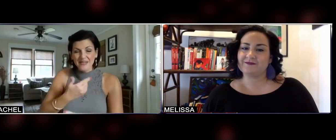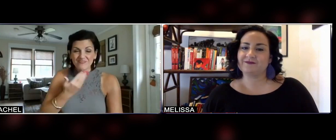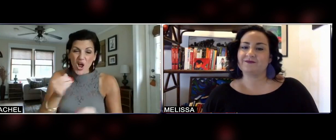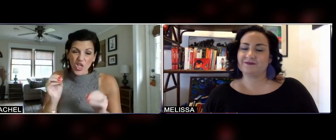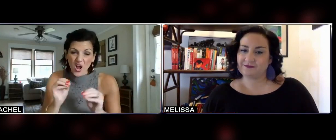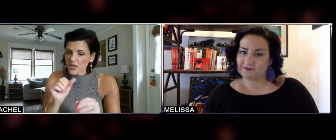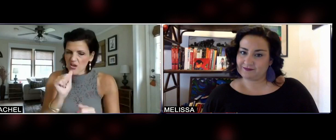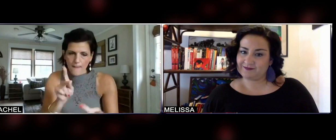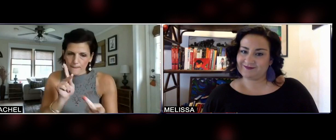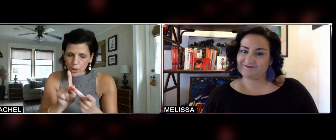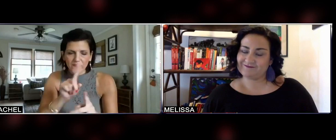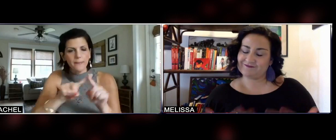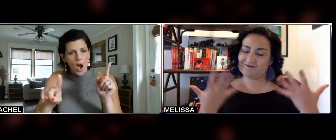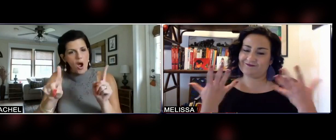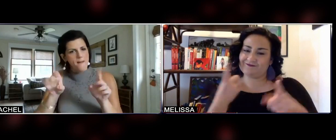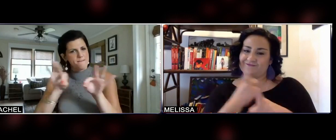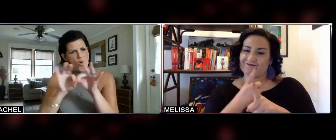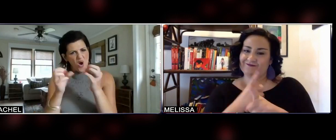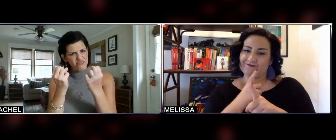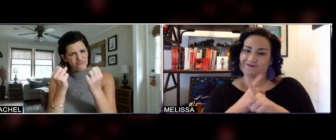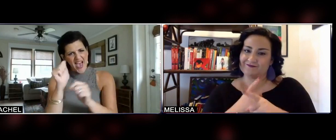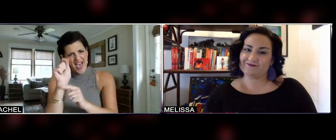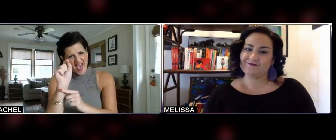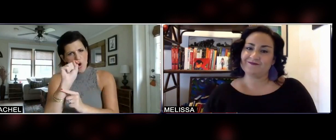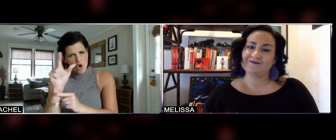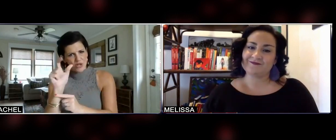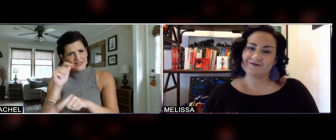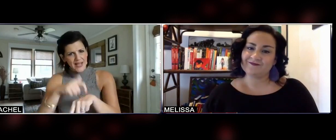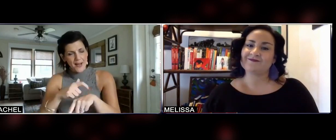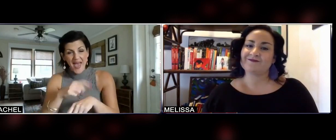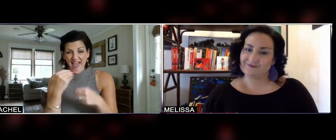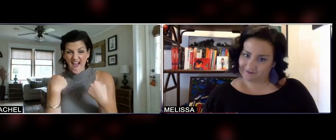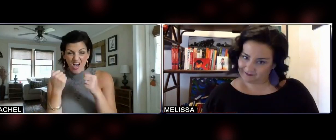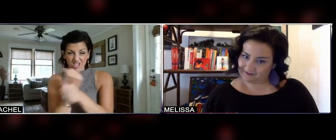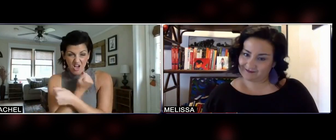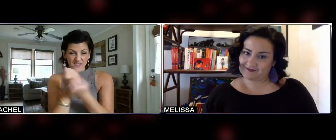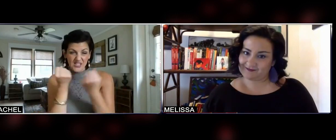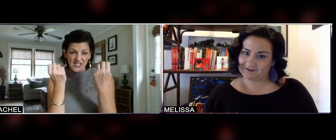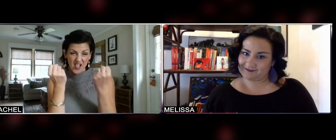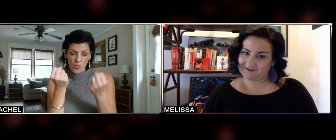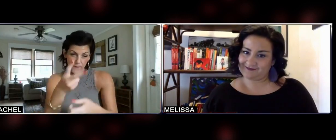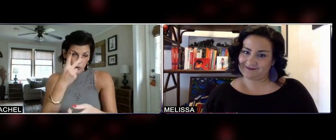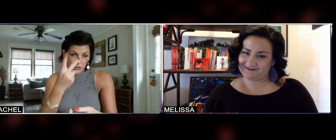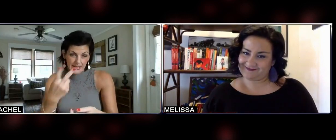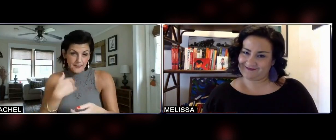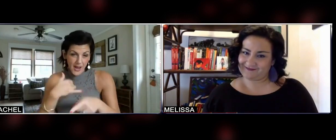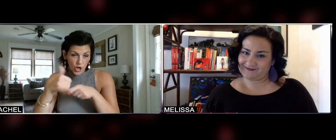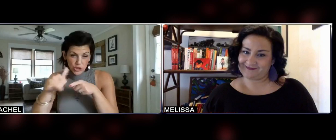which is better than nothing. It's not perfect, but it's important to sign at all times. I love sign language and if you've seen me curse,